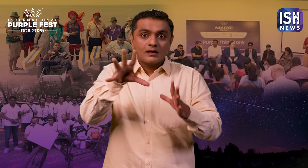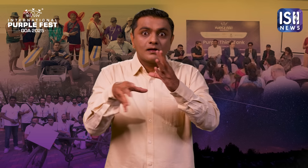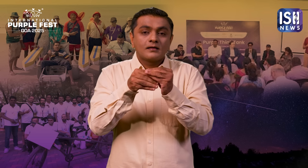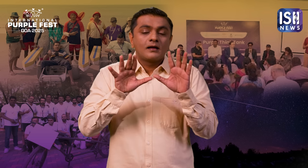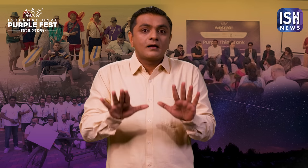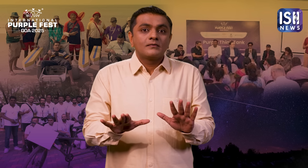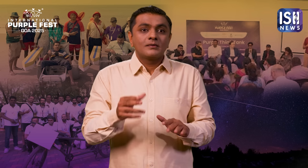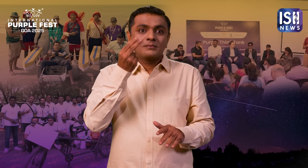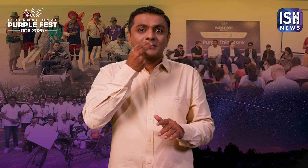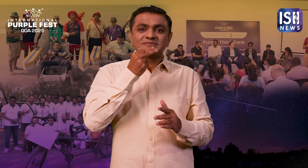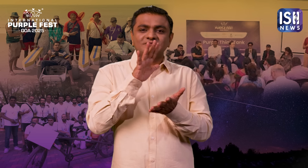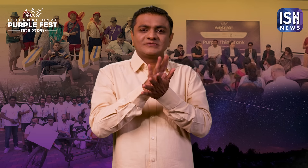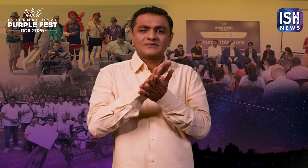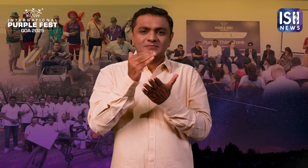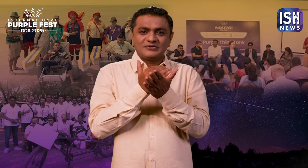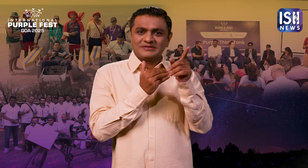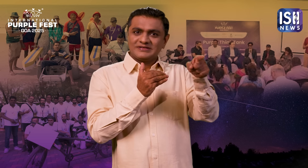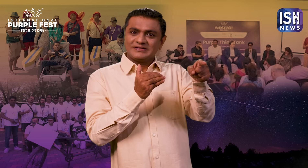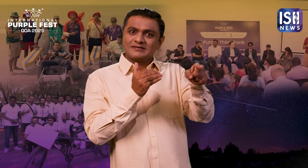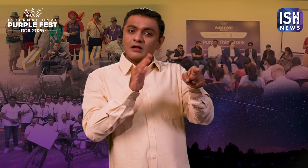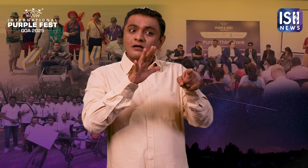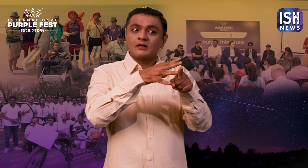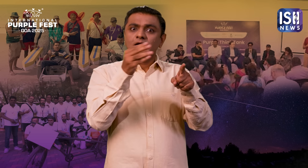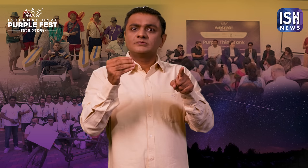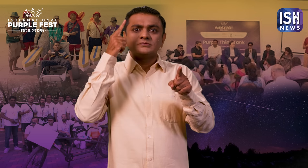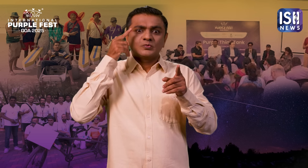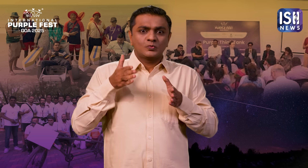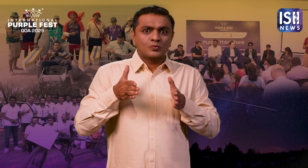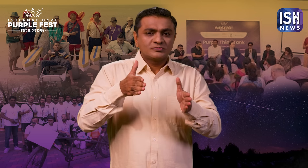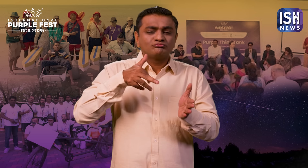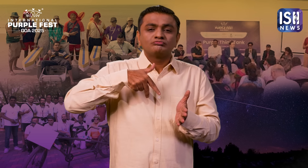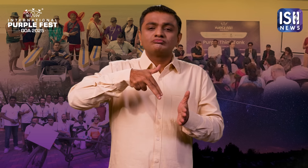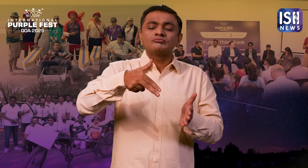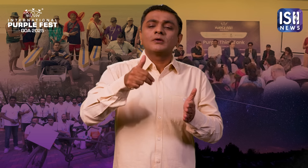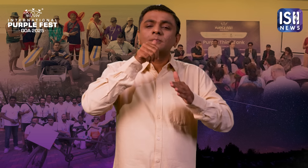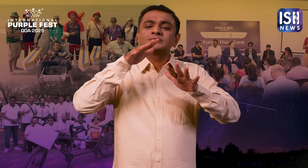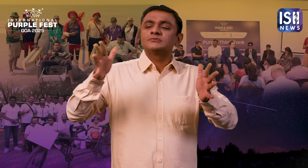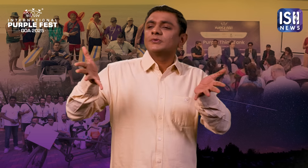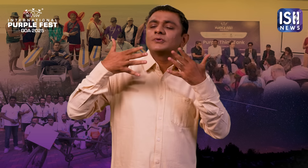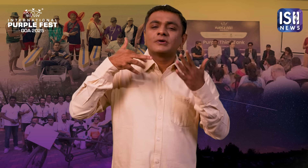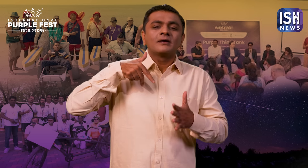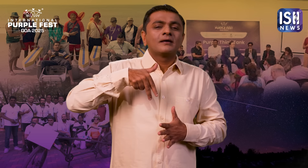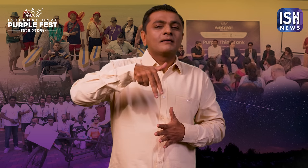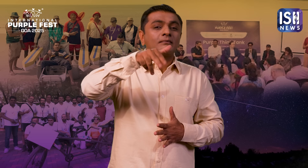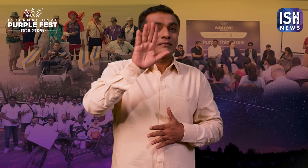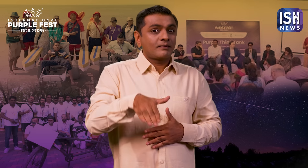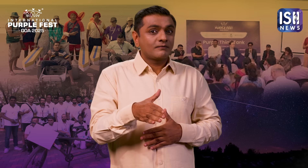You can take a walk outside the venue and enjoy the breeze near the beach.